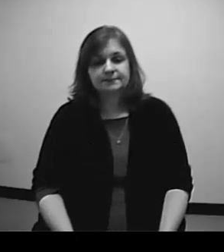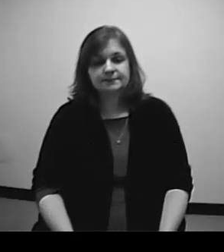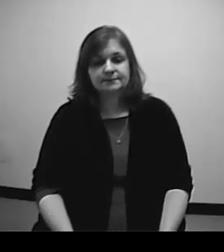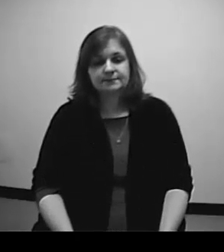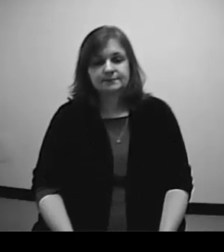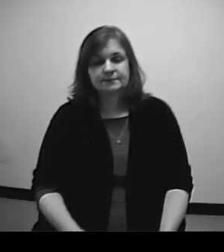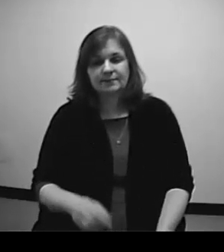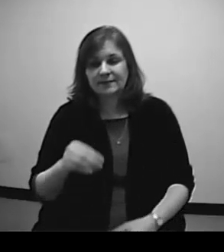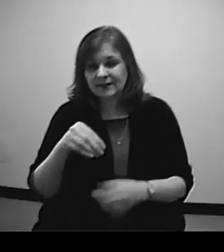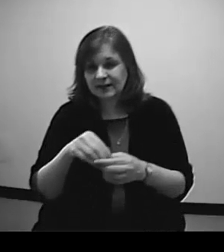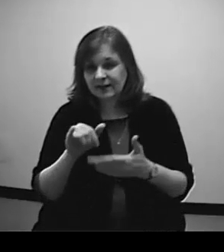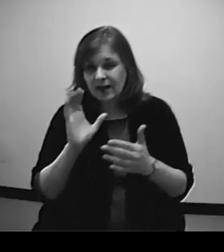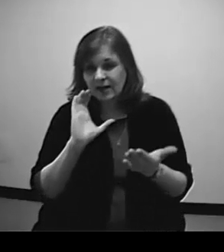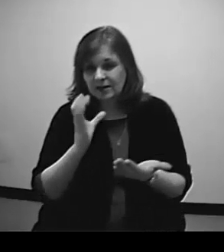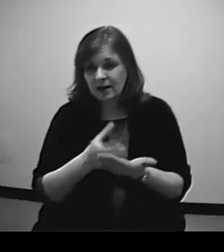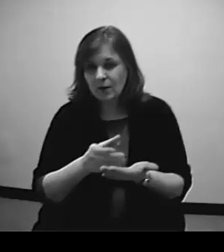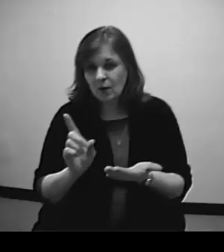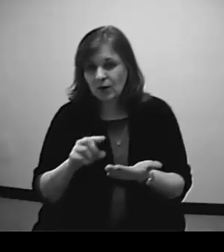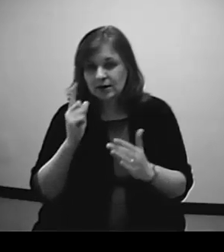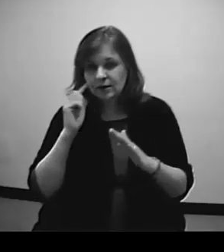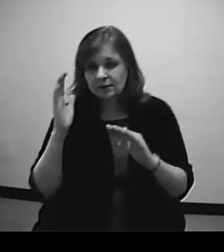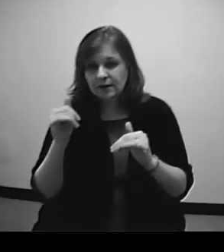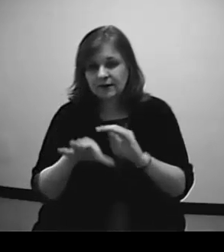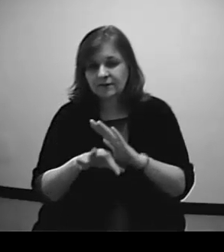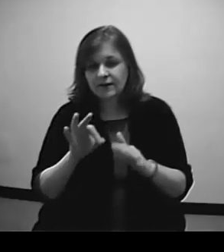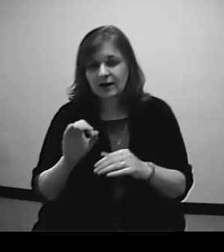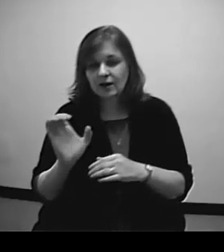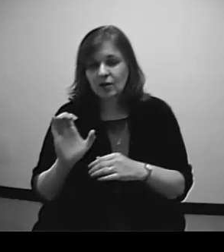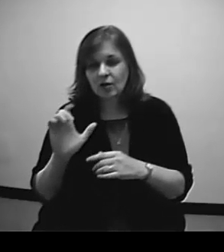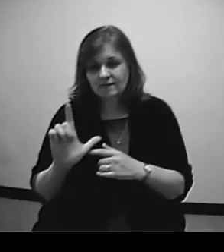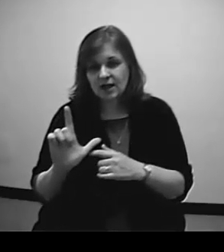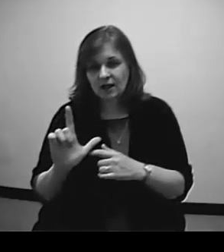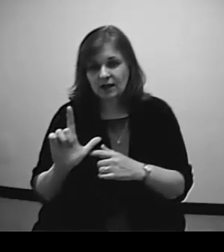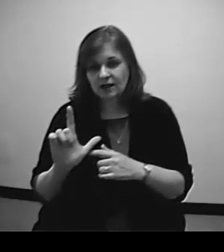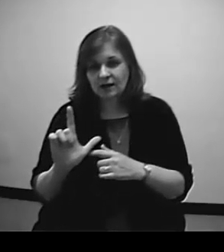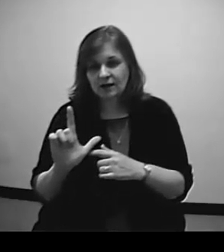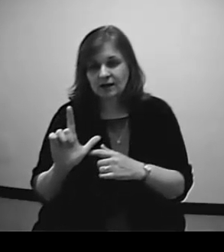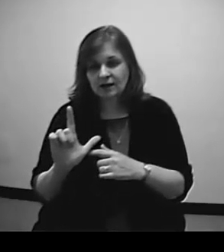where within this diagram would you expect to find the chlorophyll molecules??